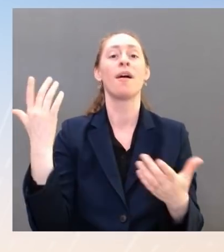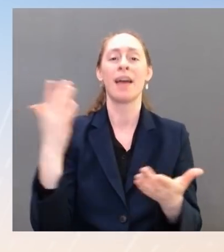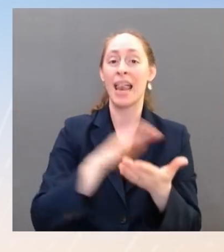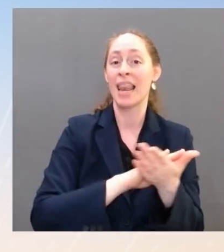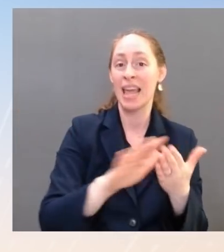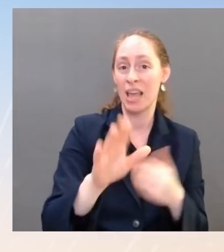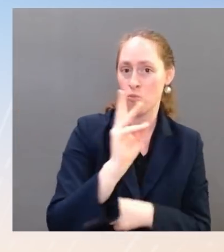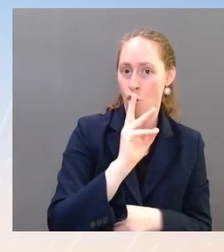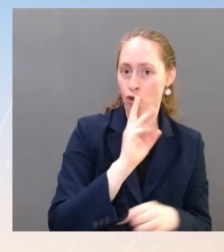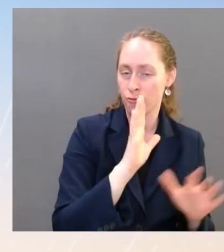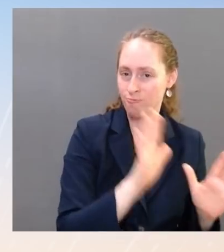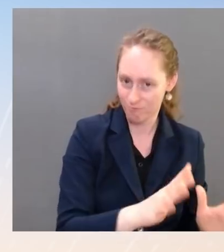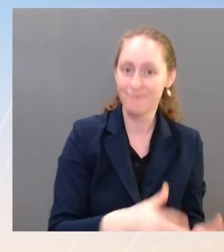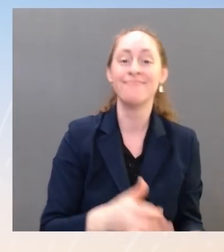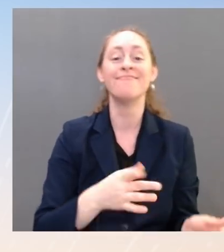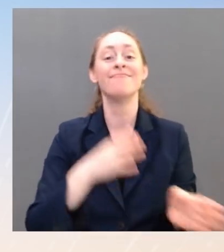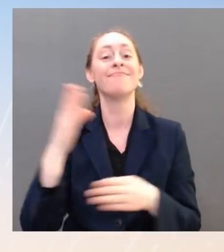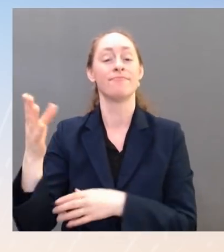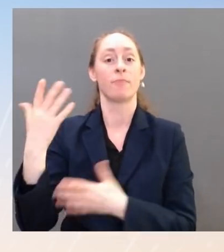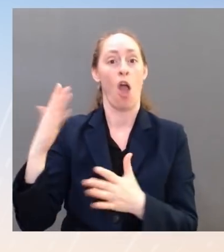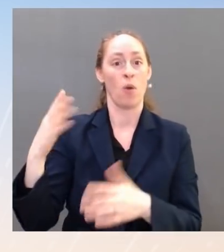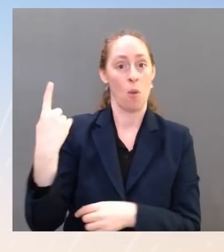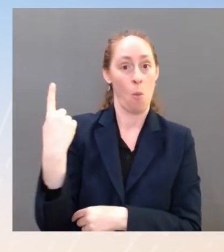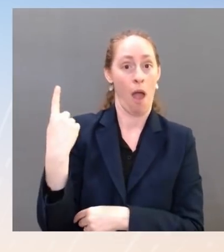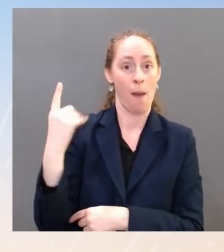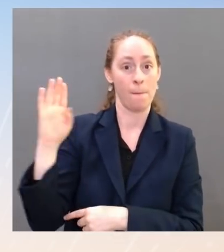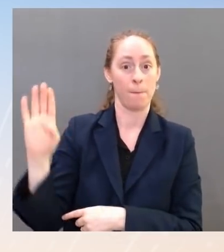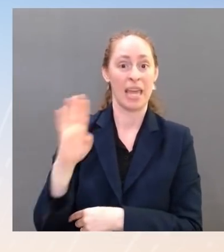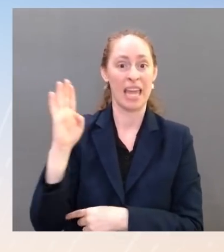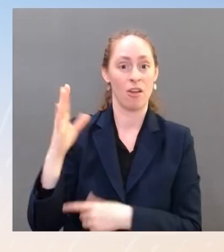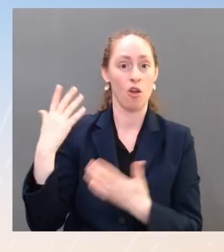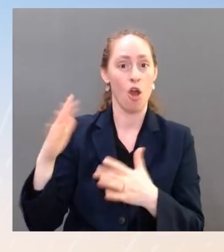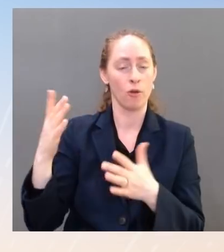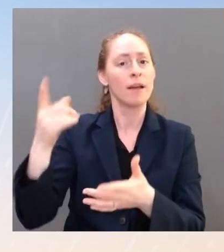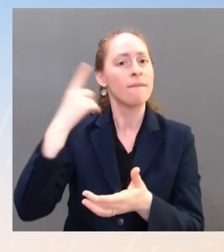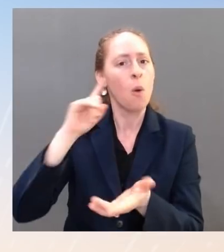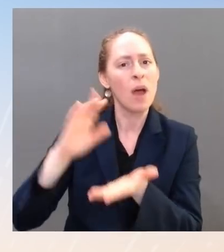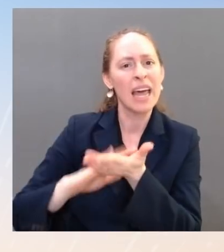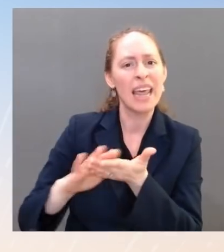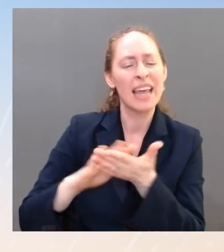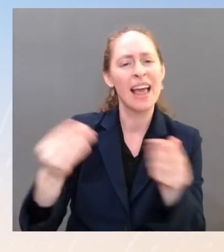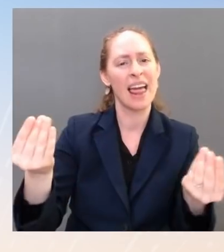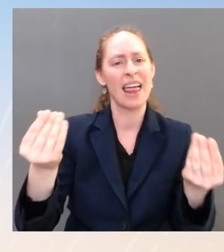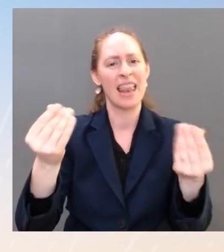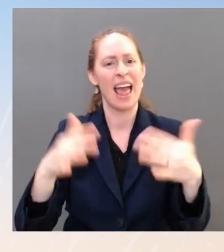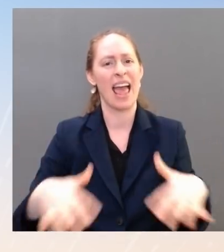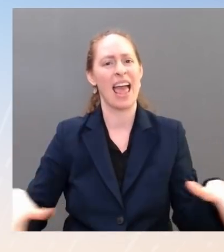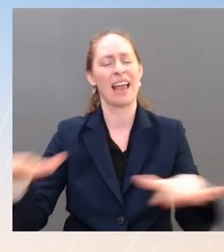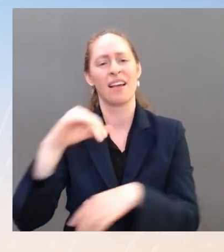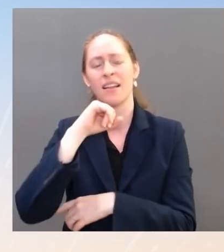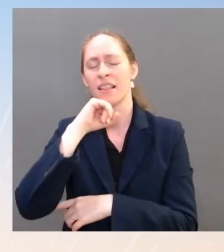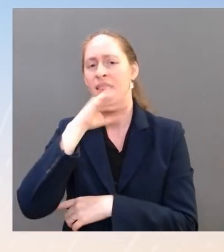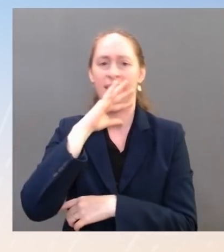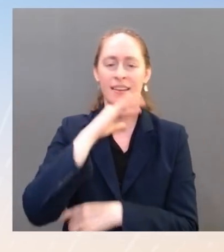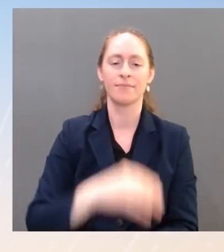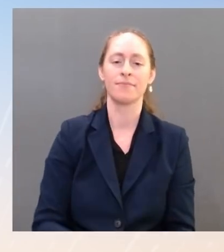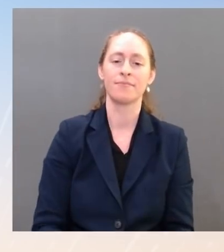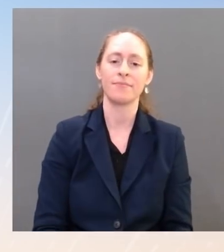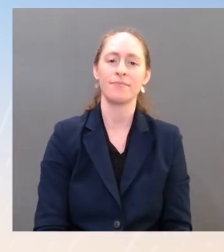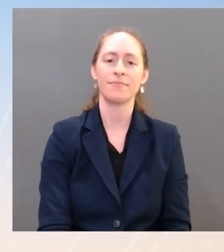and cleaning up our contaminated lands. Those blighted sites that plagued many of our communities, old abandoned gas stations and warehouses